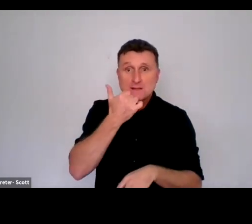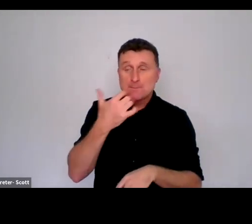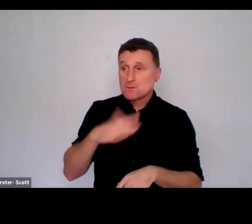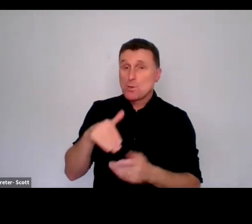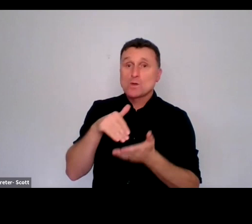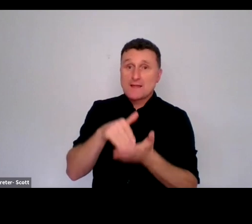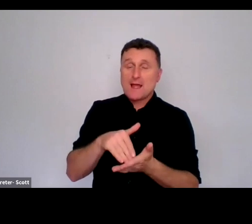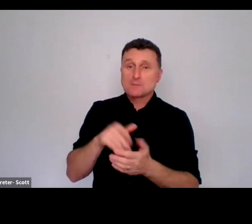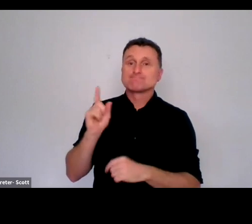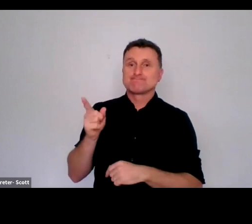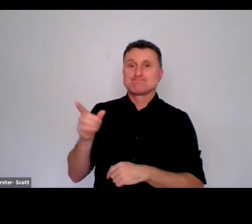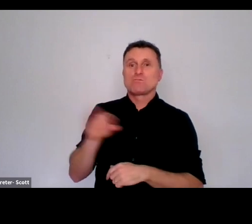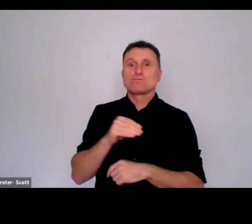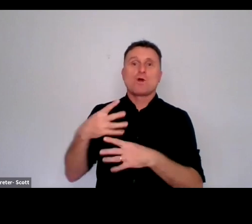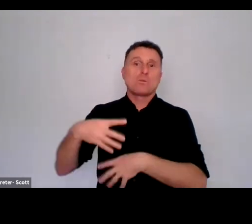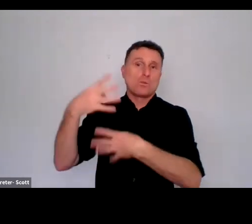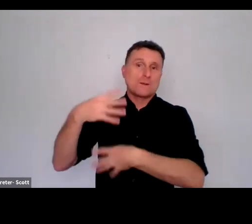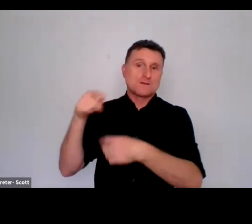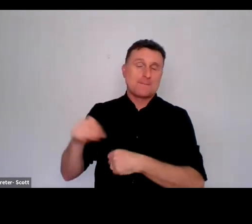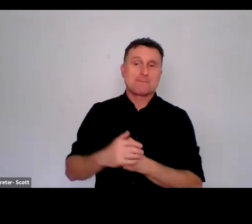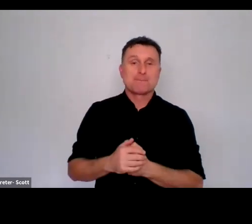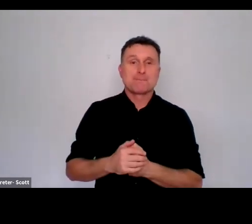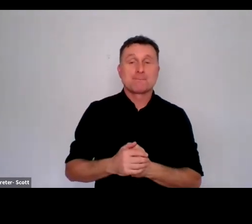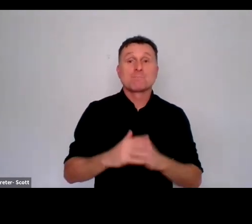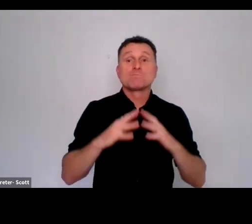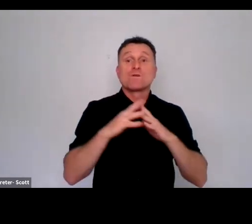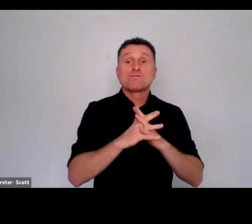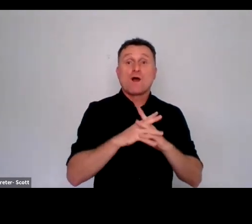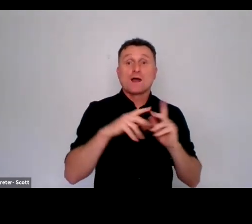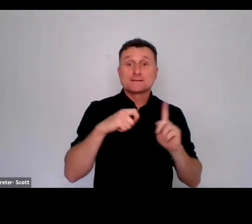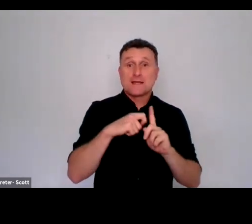So Whaikaha is still very much in our infancy